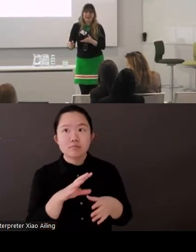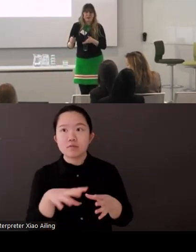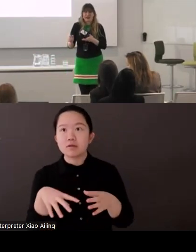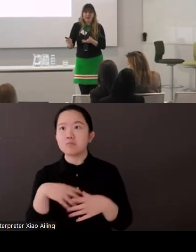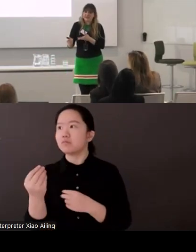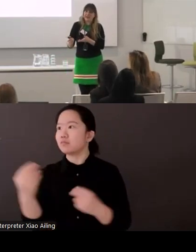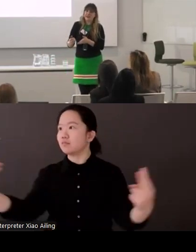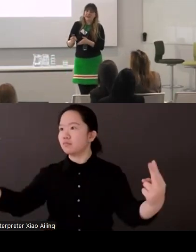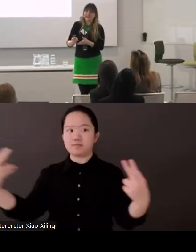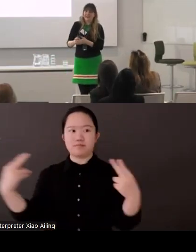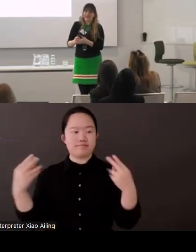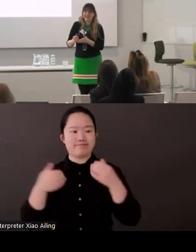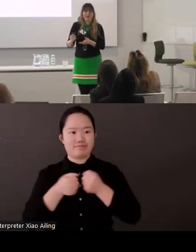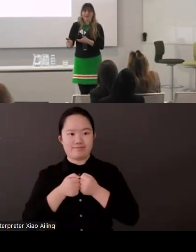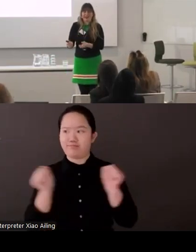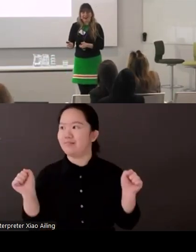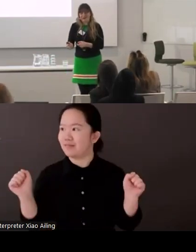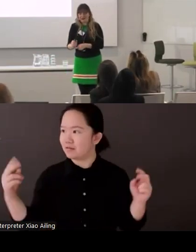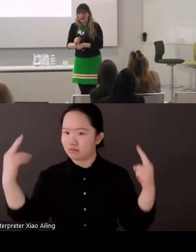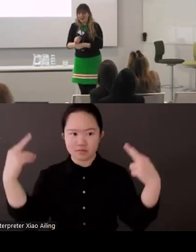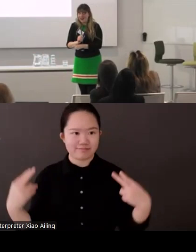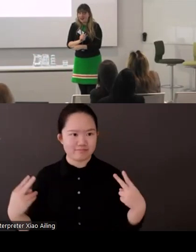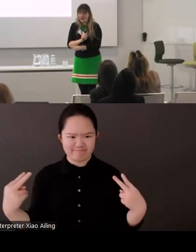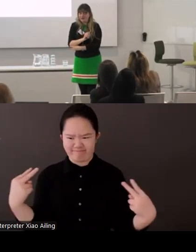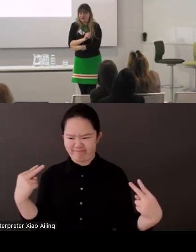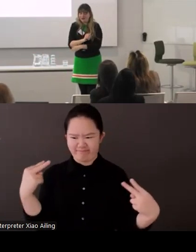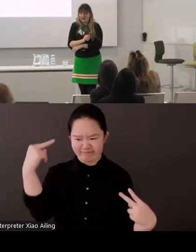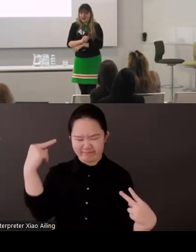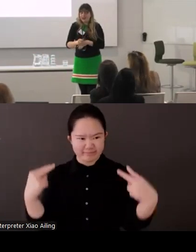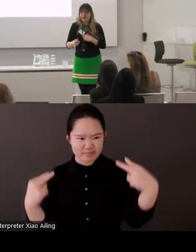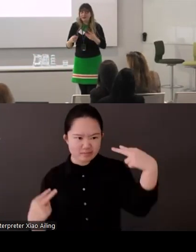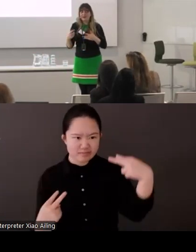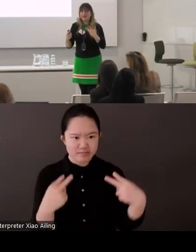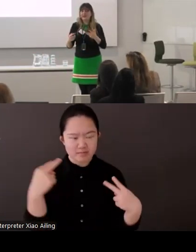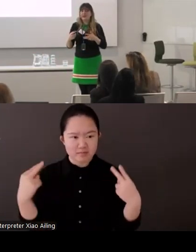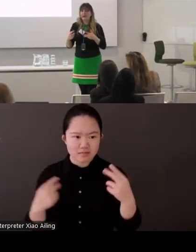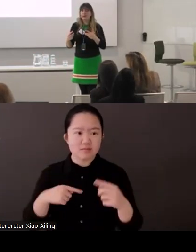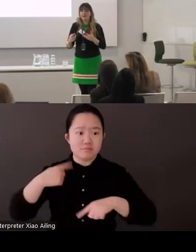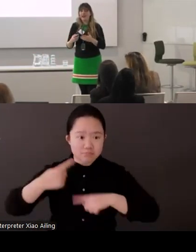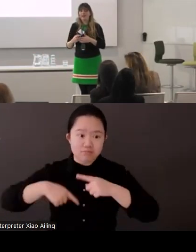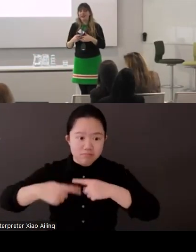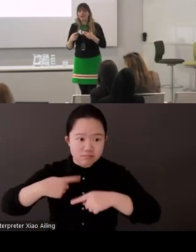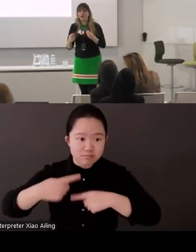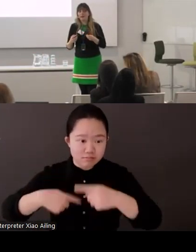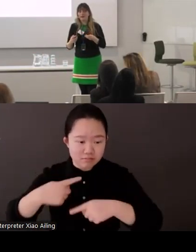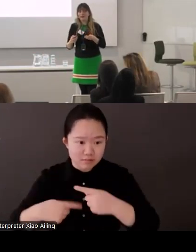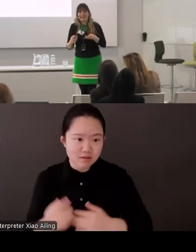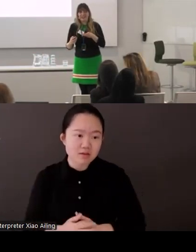Why are they staring at us all the time? And also that came up with some kind of like also a little bit of energy